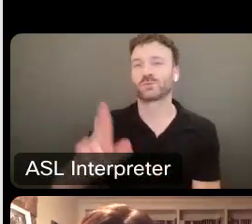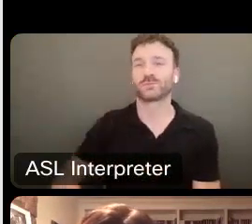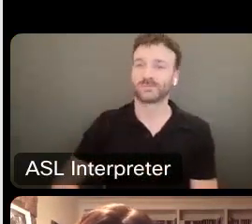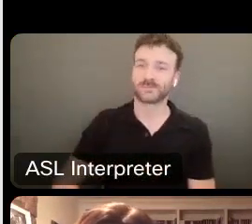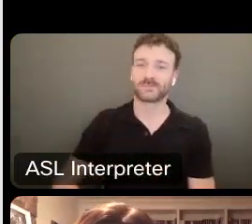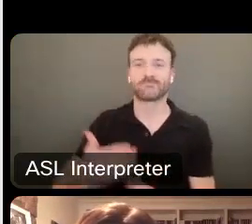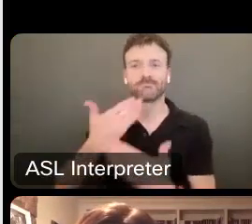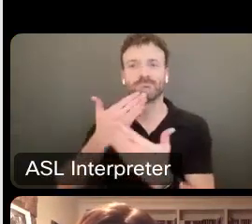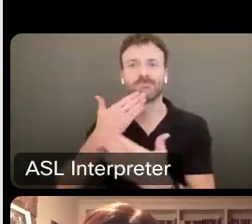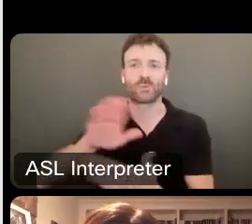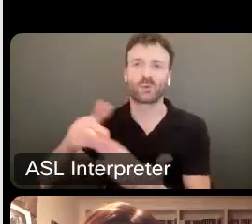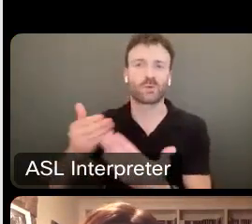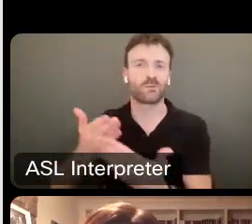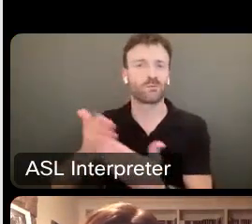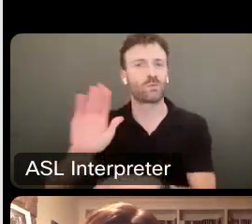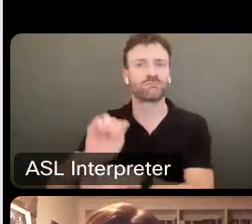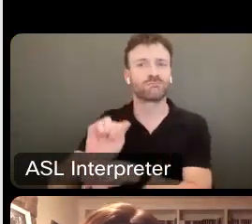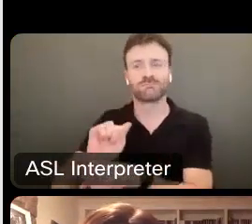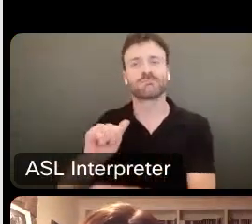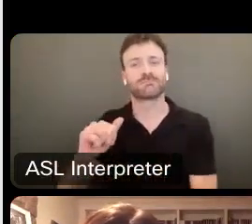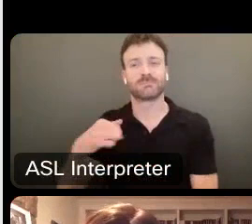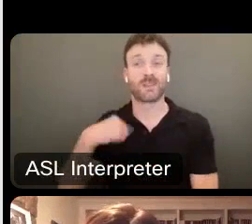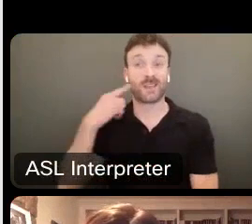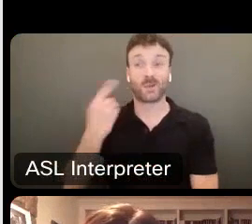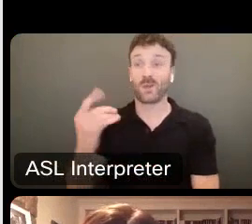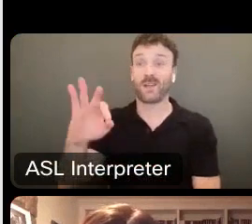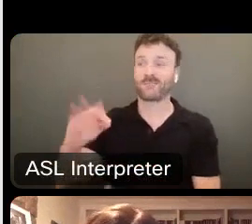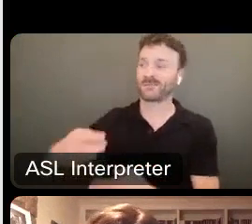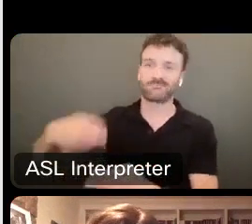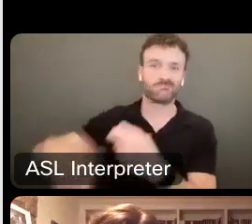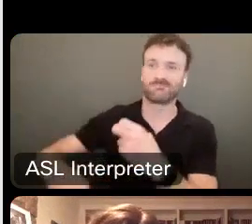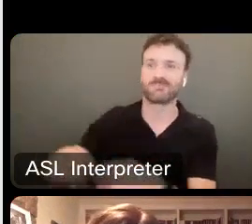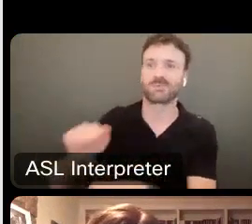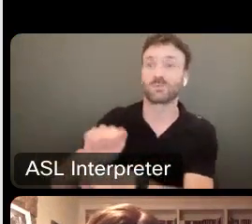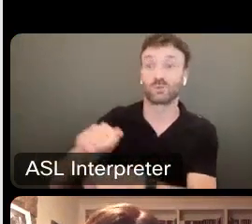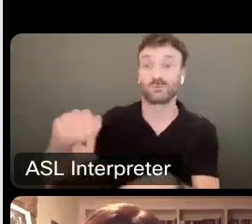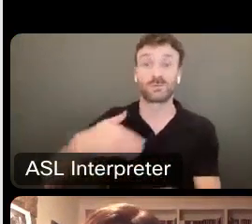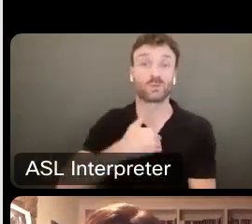I think you have one of the toughest jobs in the City of Toronto because I am sure there